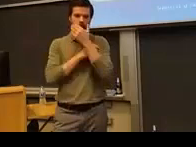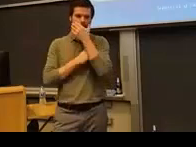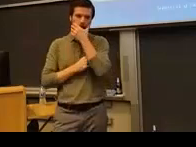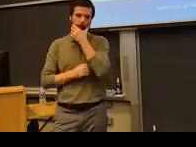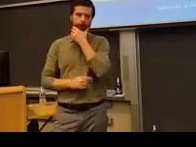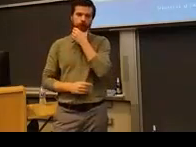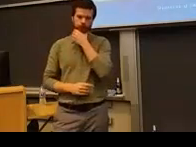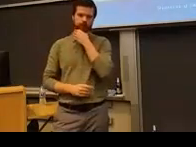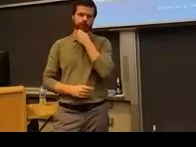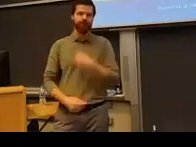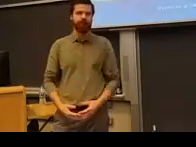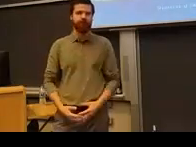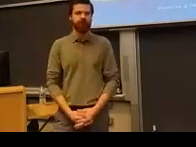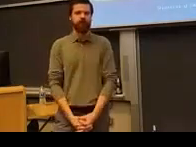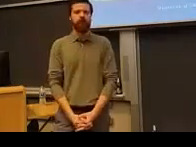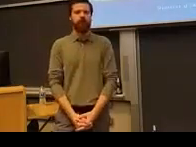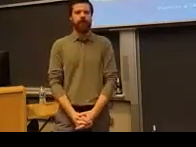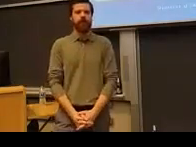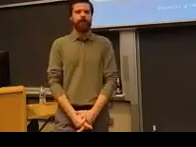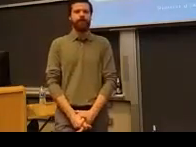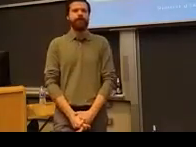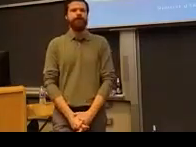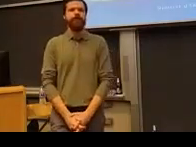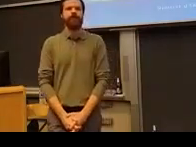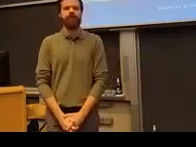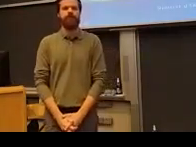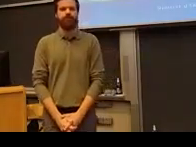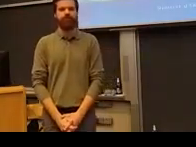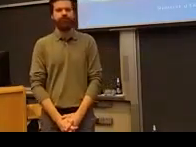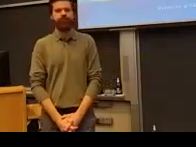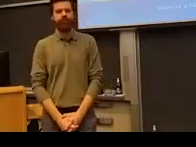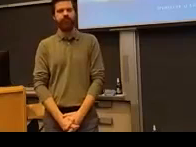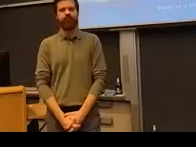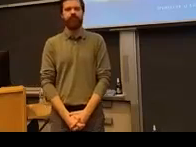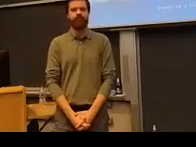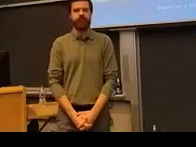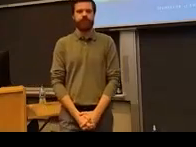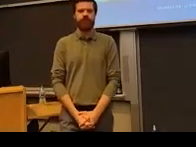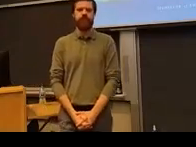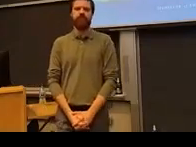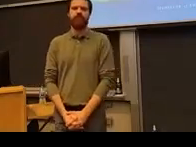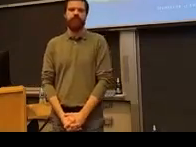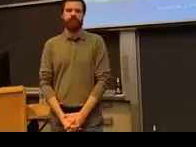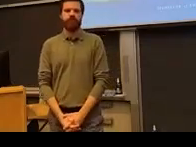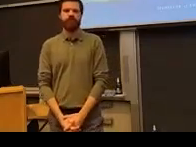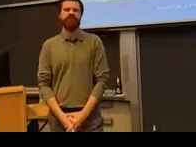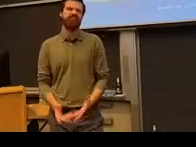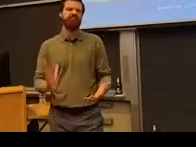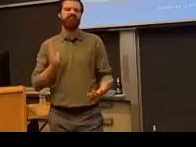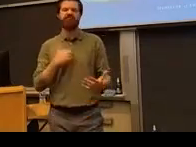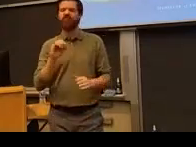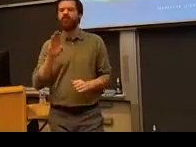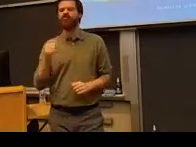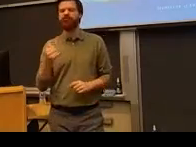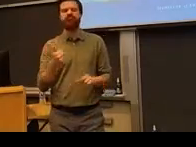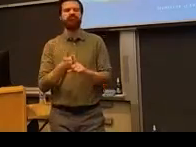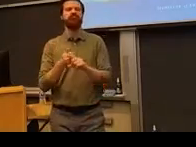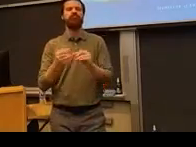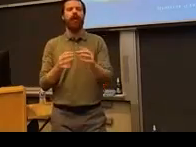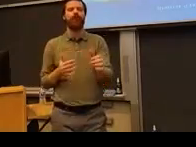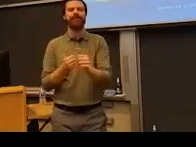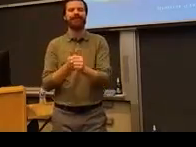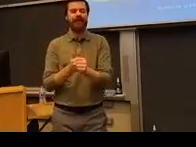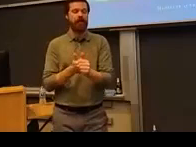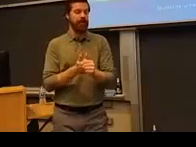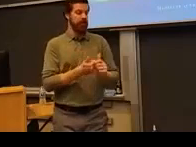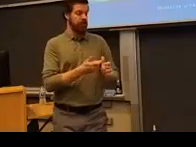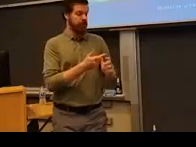okay mostly our objectives are to update what we've what we've done since then and to make sure